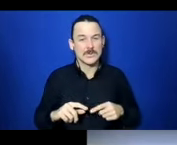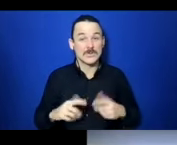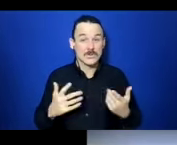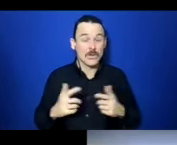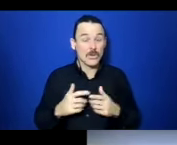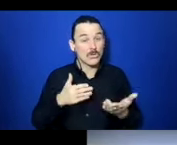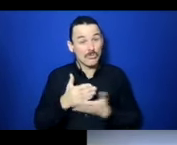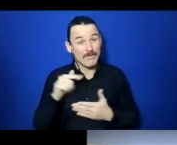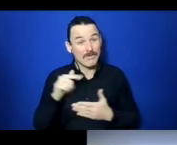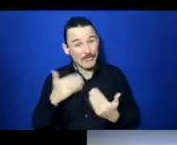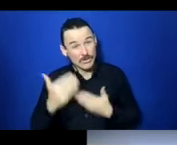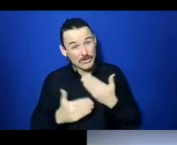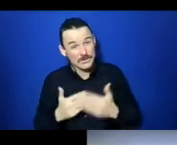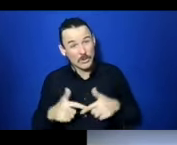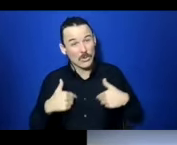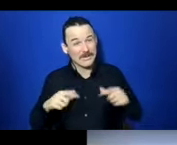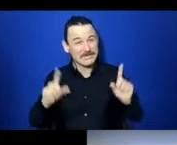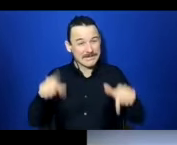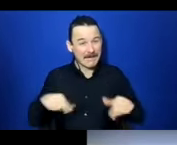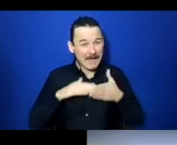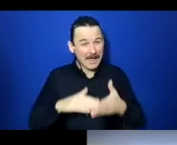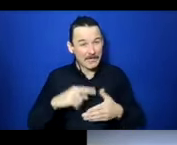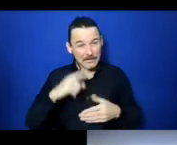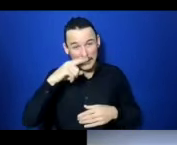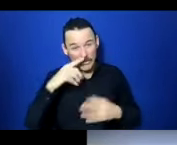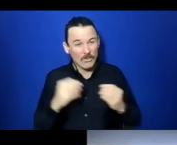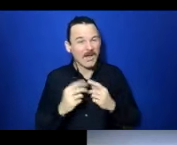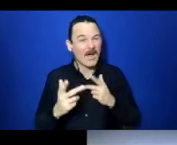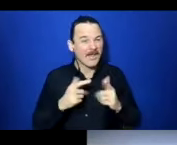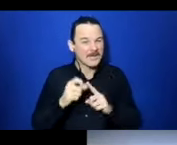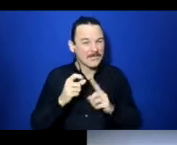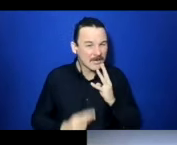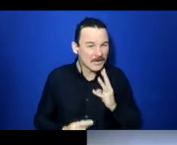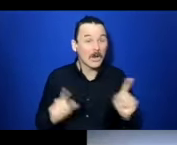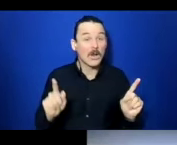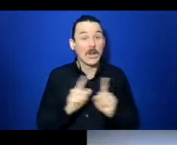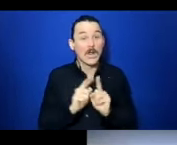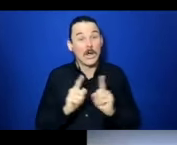started helping people with other disabilities, such as wheelchair, people that need wheelchair